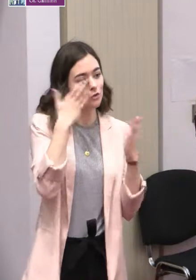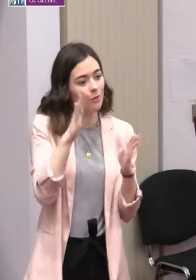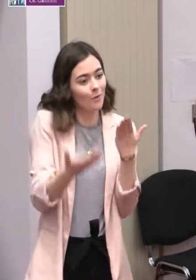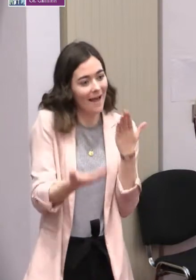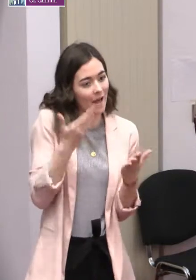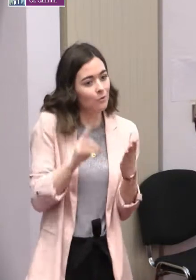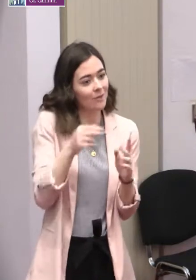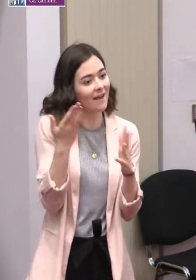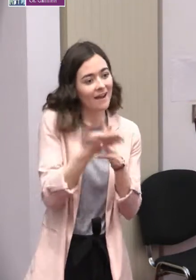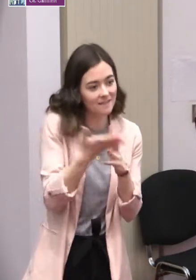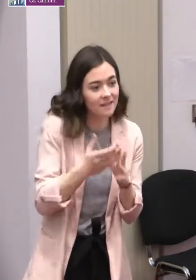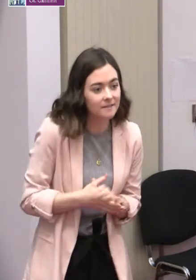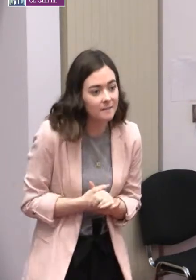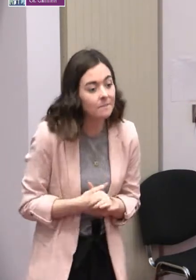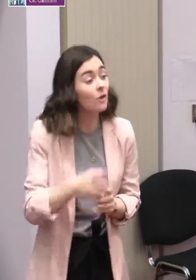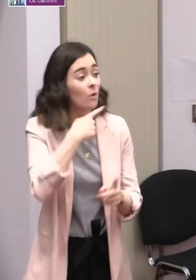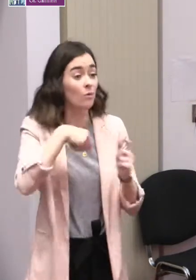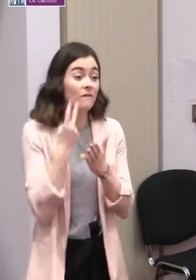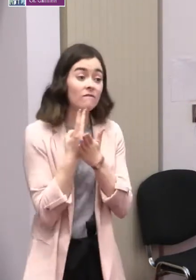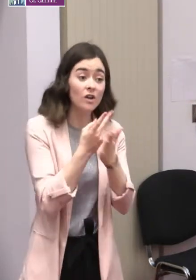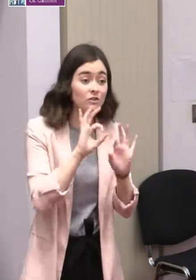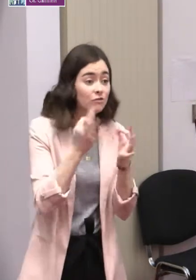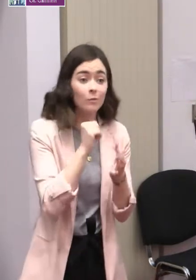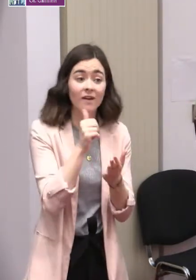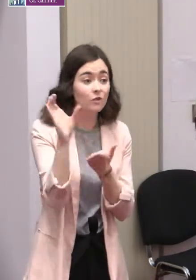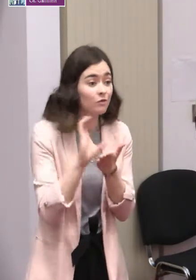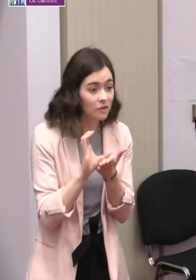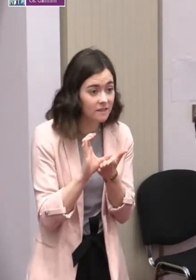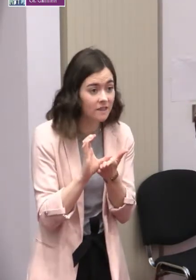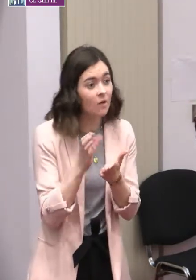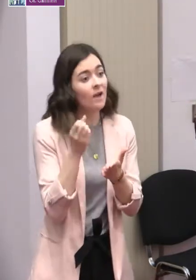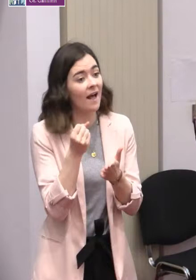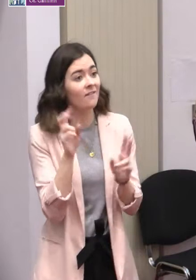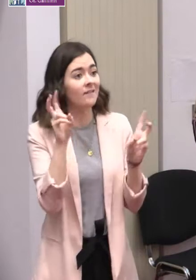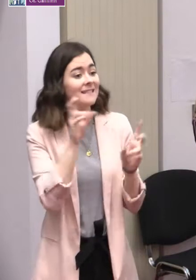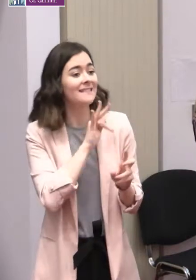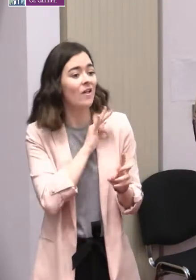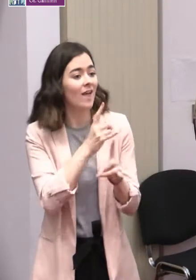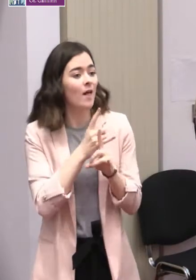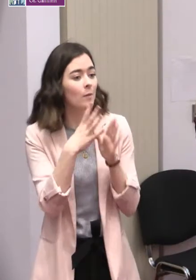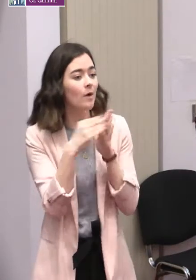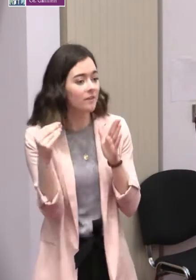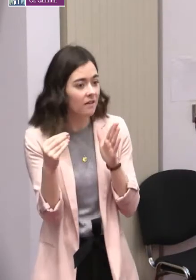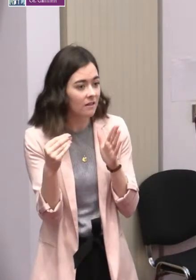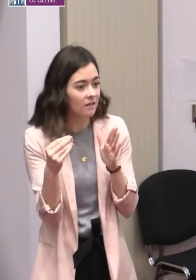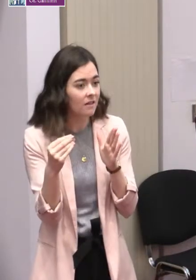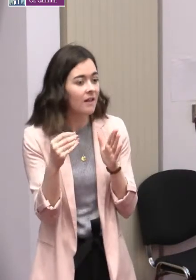We are unfunded, voluntary group, we operate a self-help model.